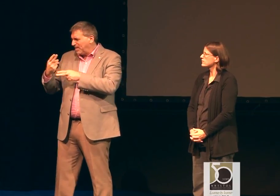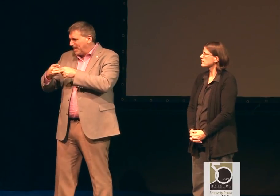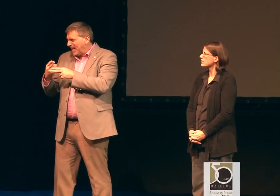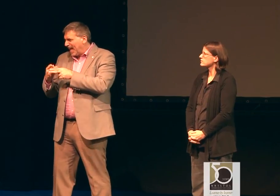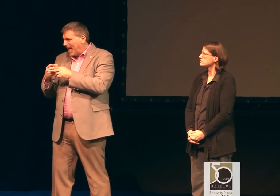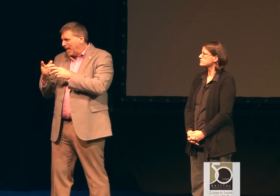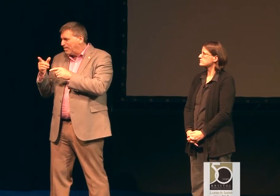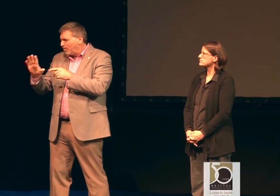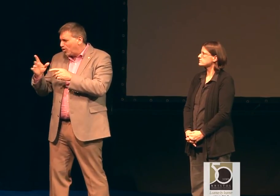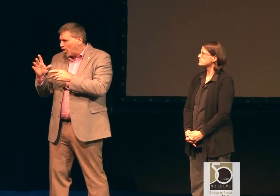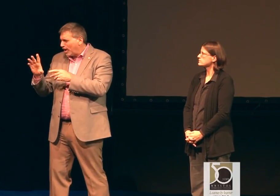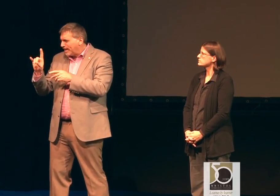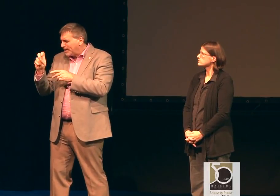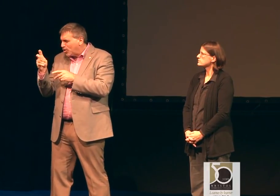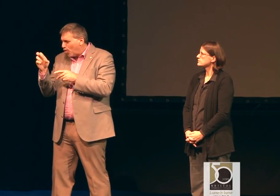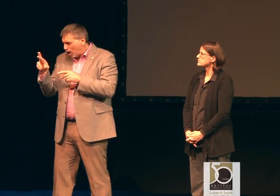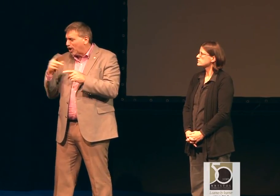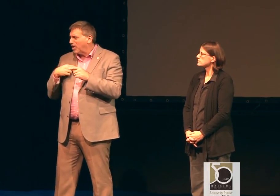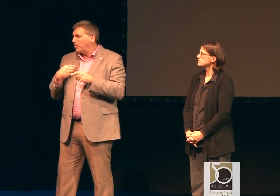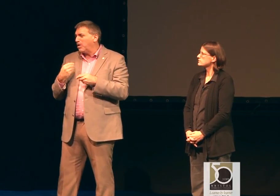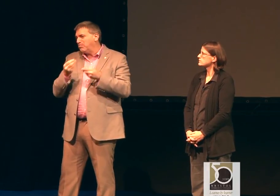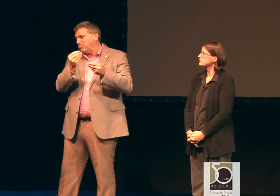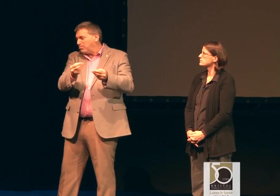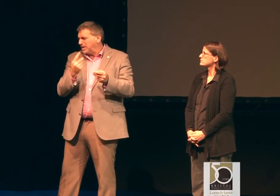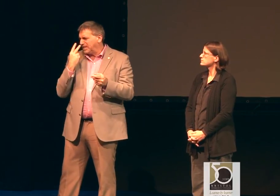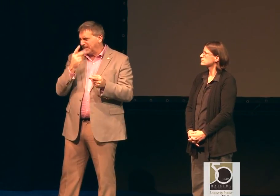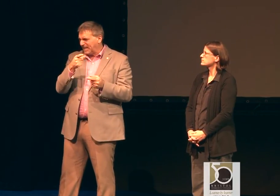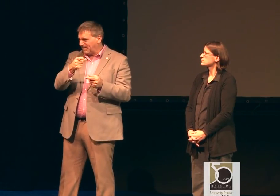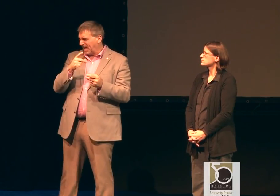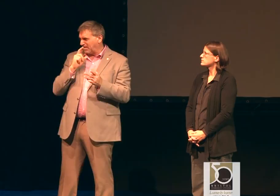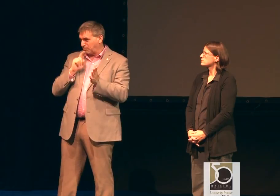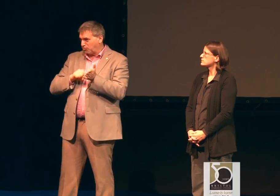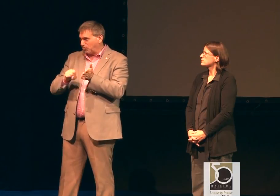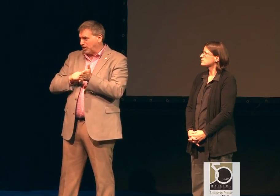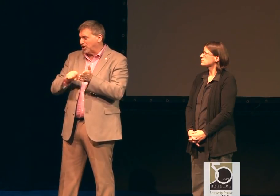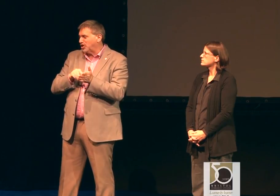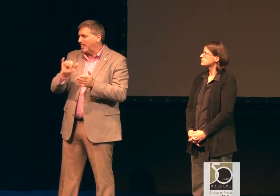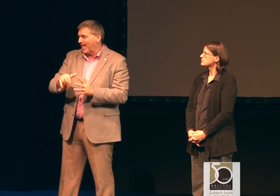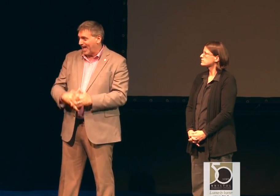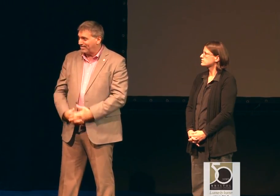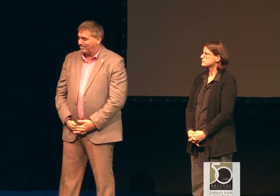comments, maybe you can give me your name and contact information and we can have them